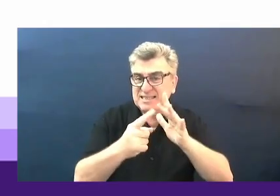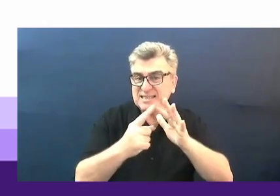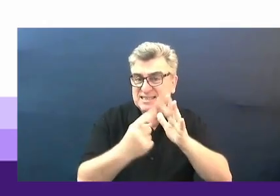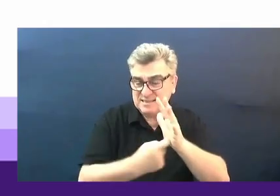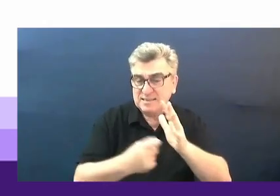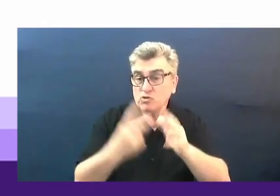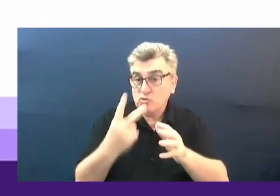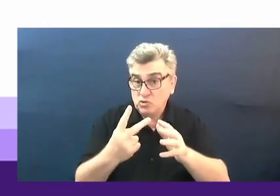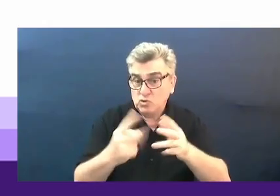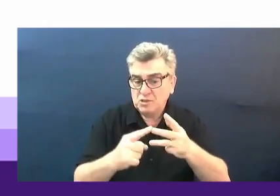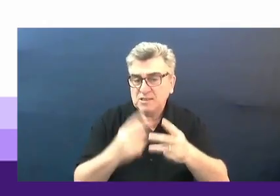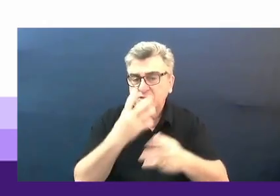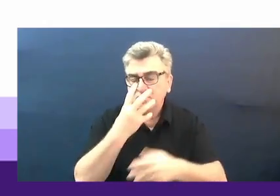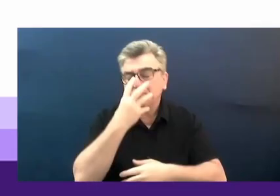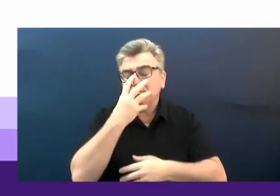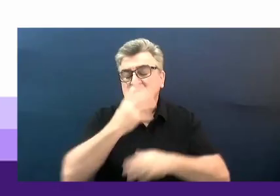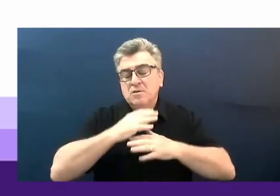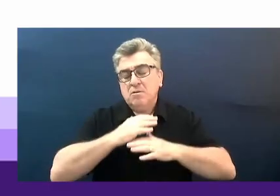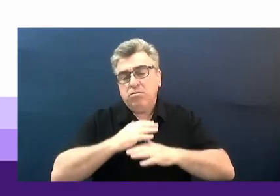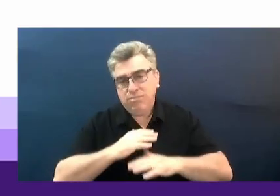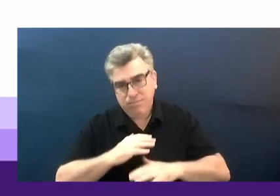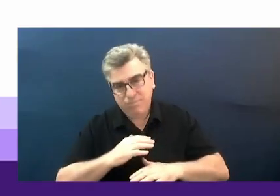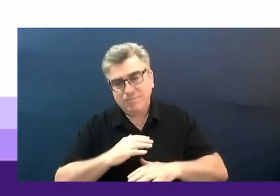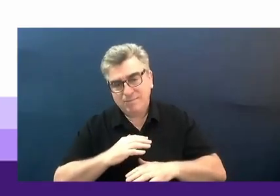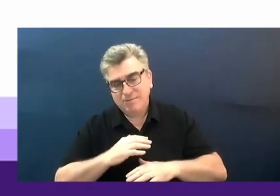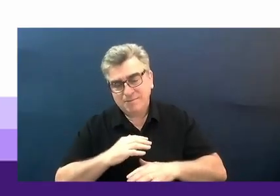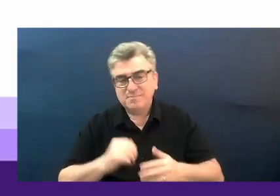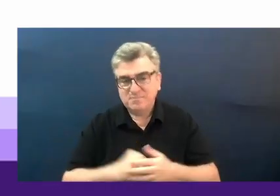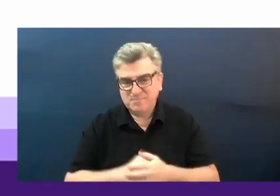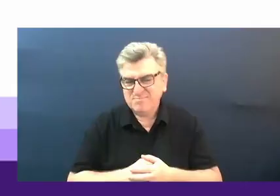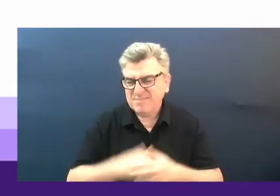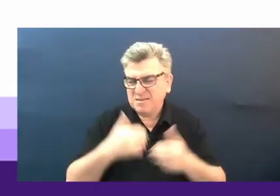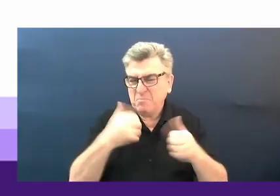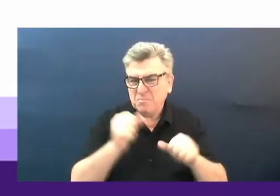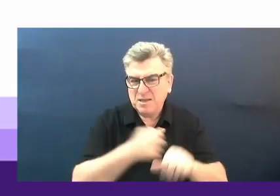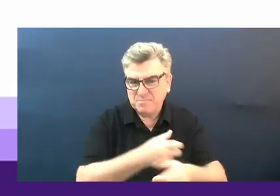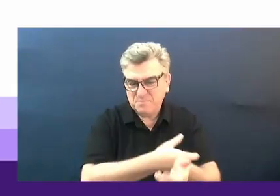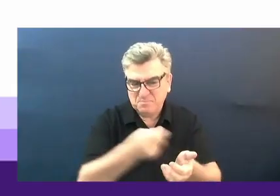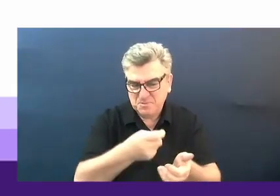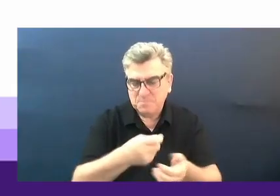Sally actually with the next round of attempts was quite successful having her bloods taken